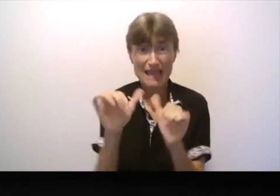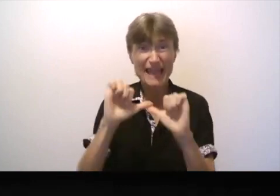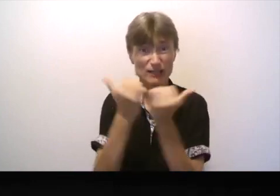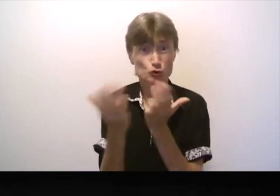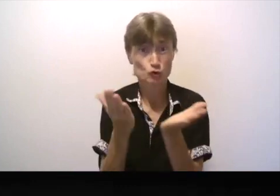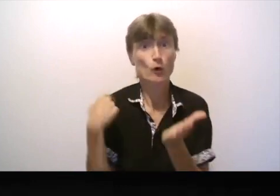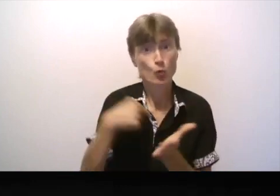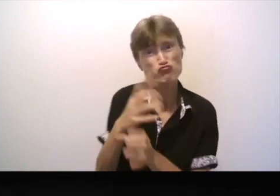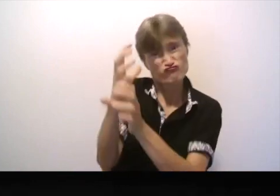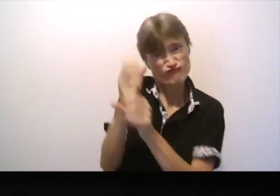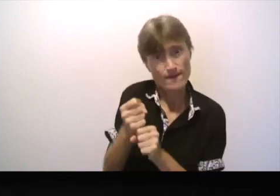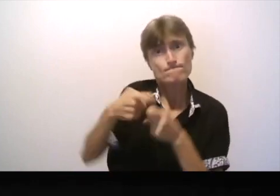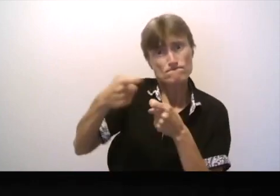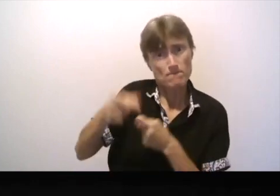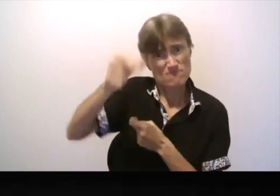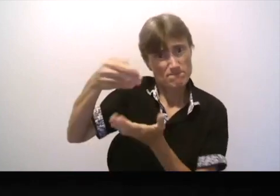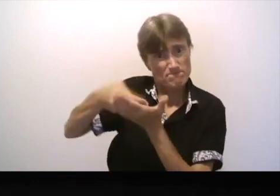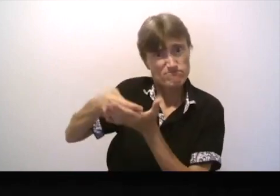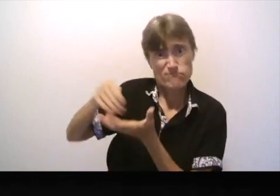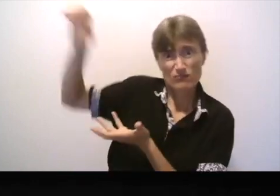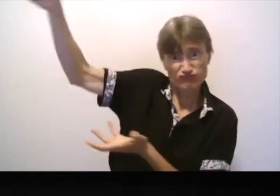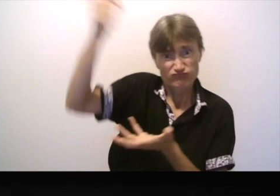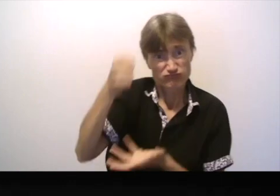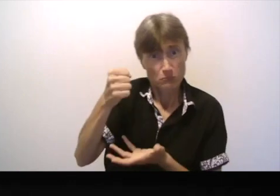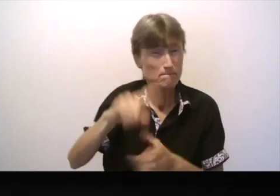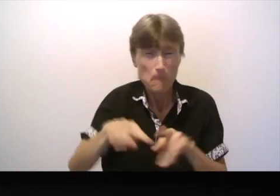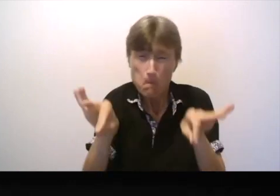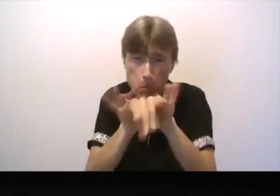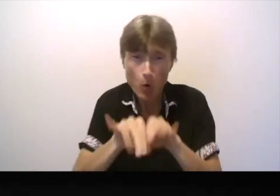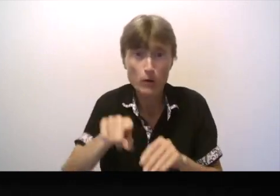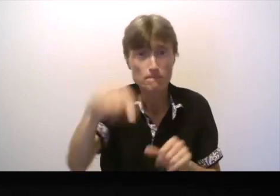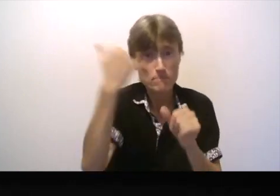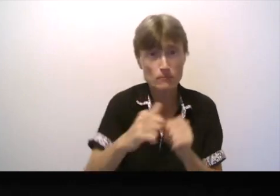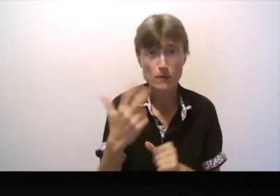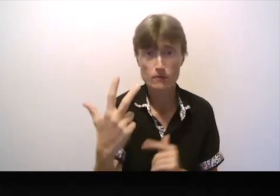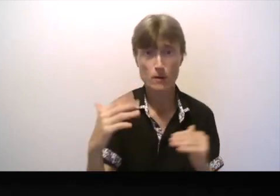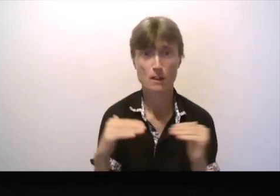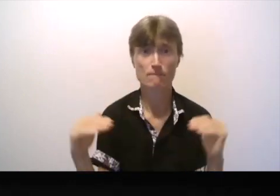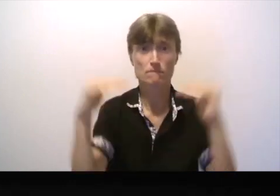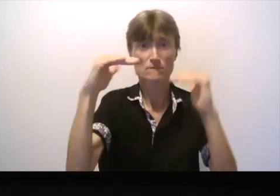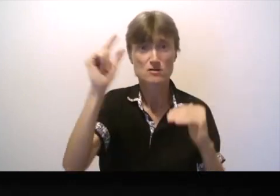the more we can get funders at the three levels the three orders of government to come on side